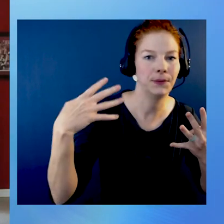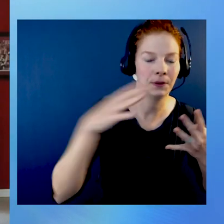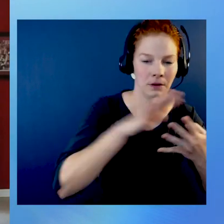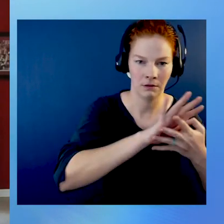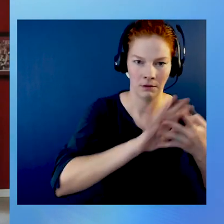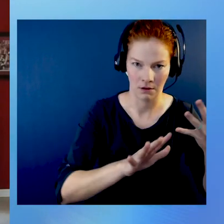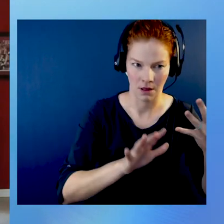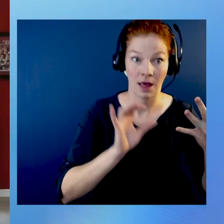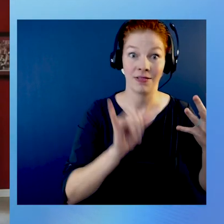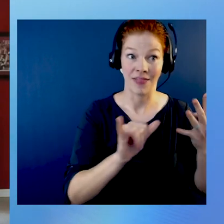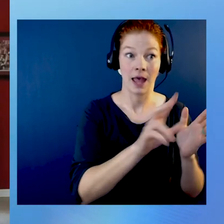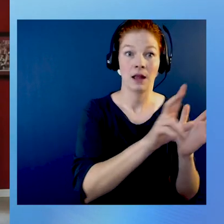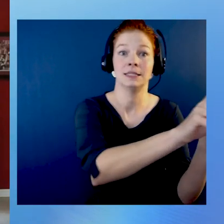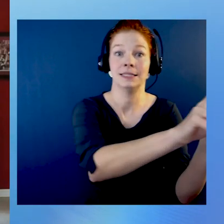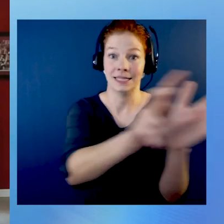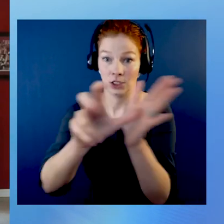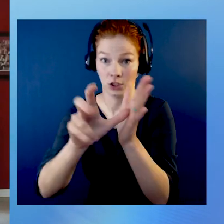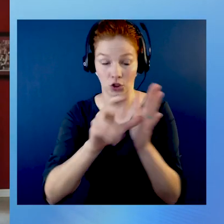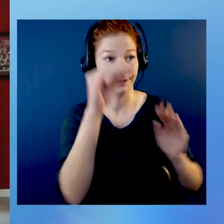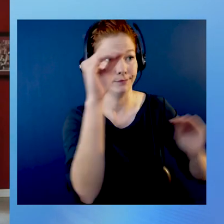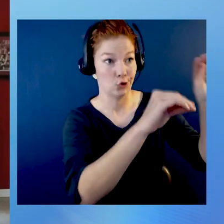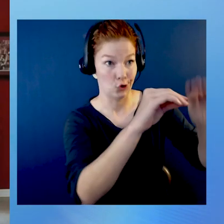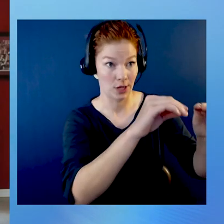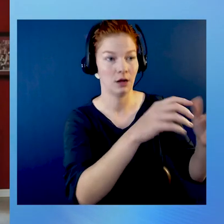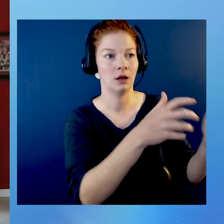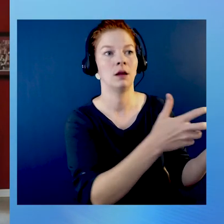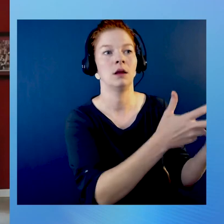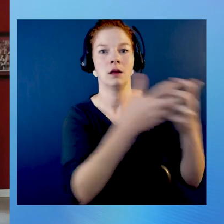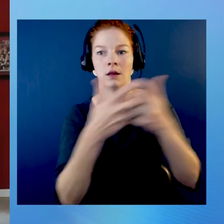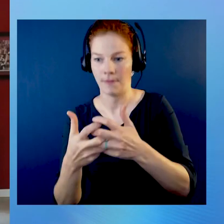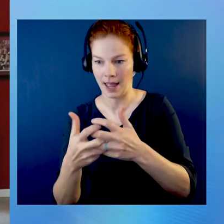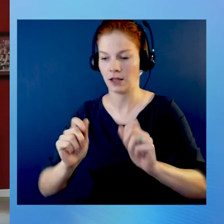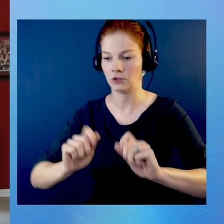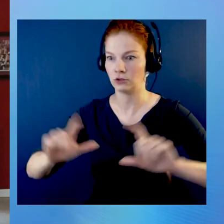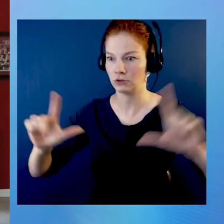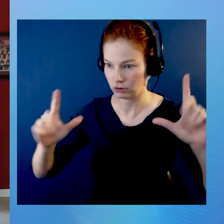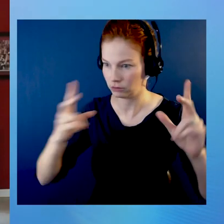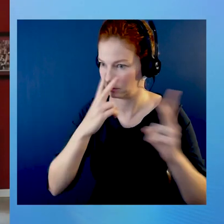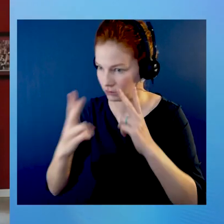those sensors within the 3D space, leveraging 3D visualization, but also